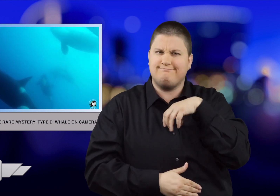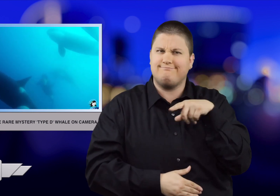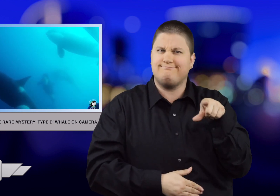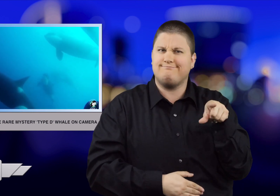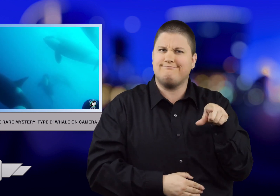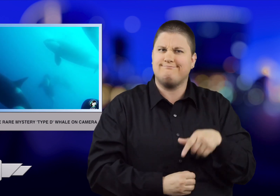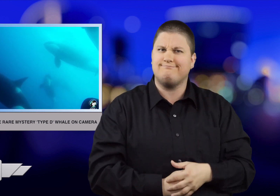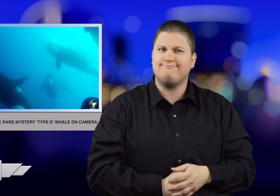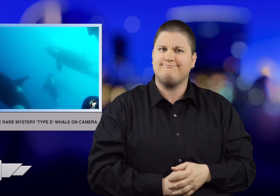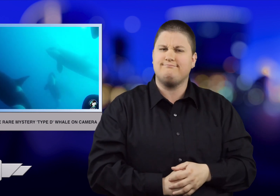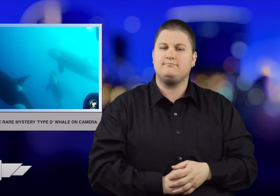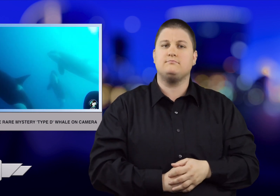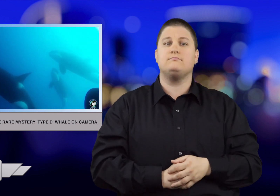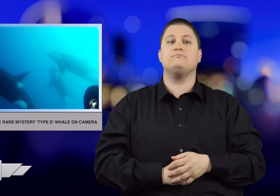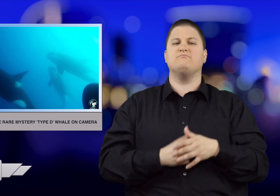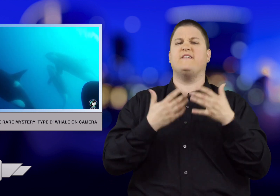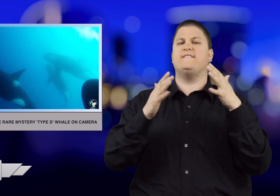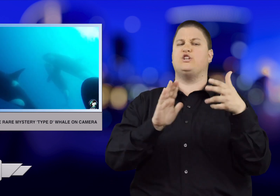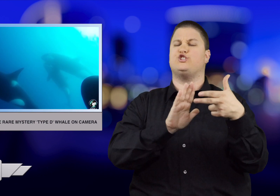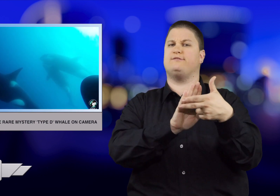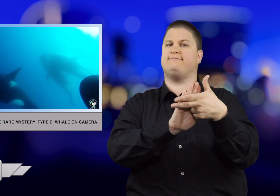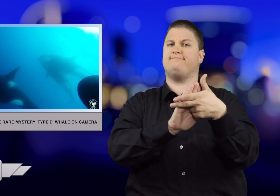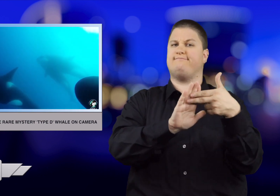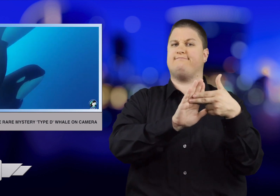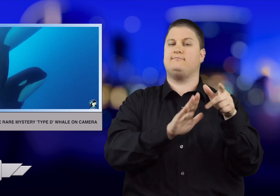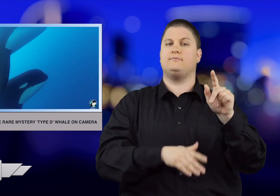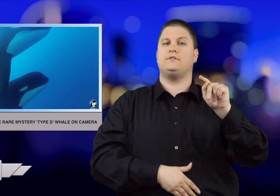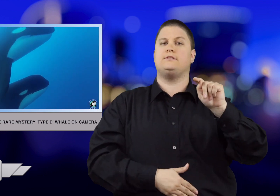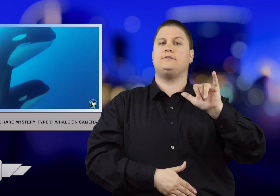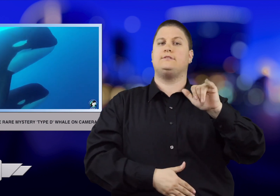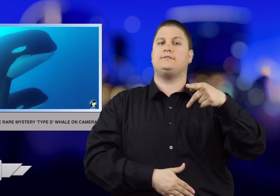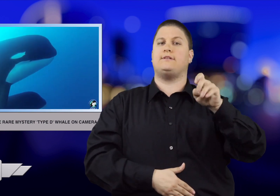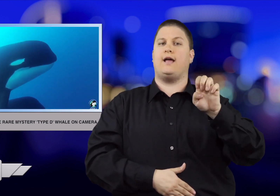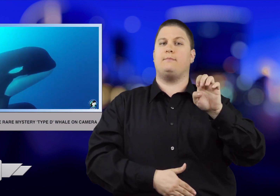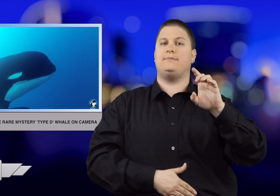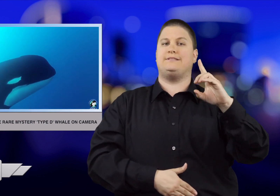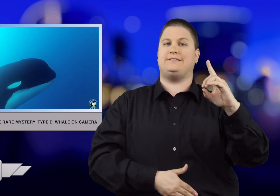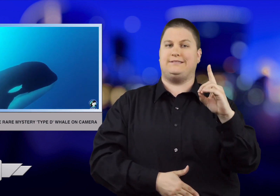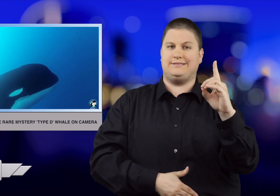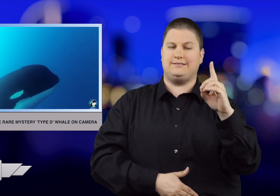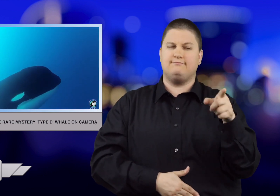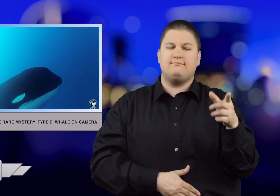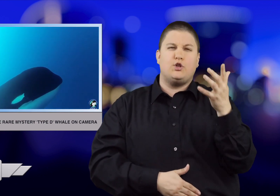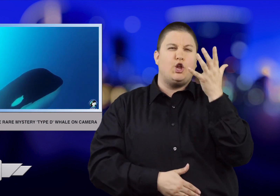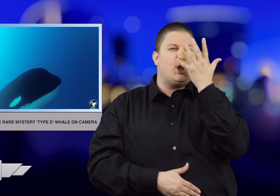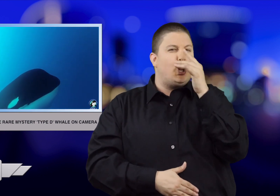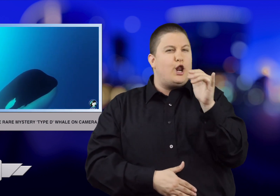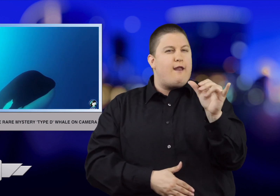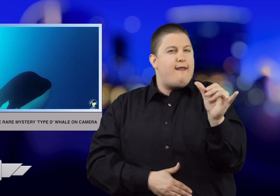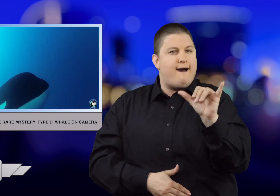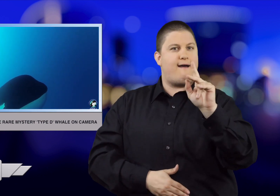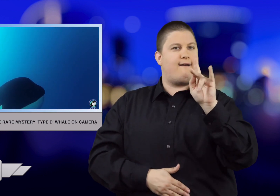mysterious type of killer whale. These whales have been named "Type D."